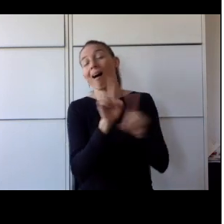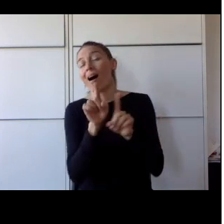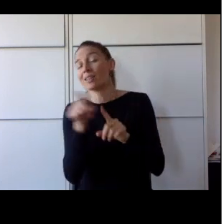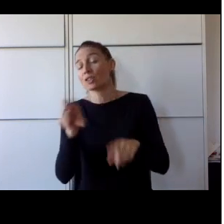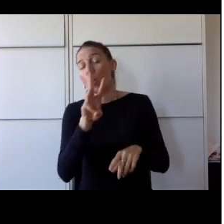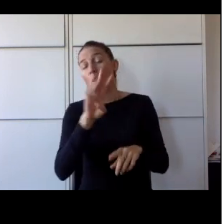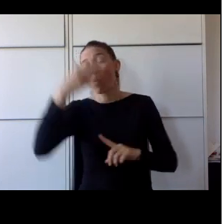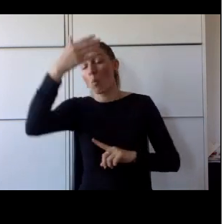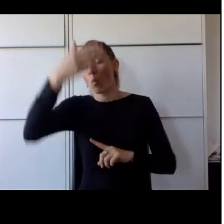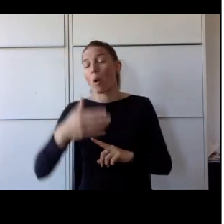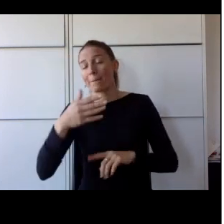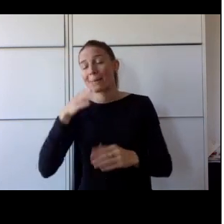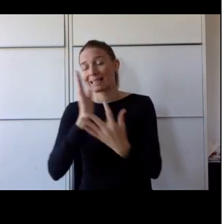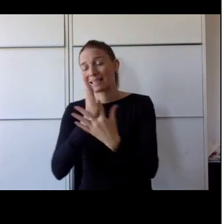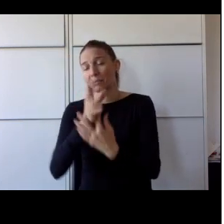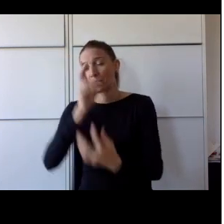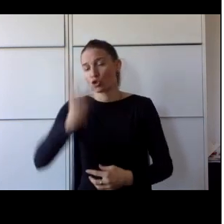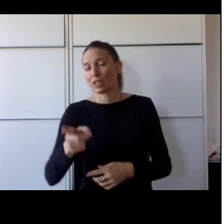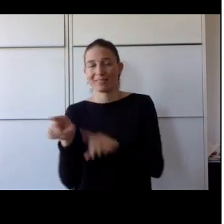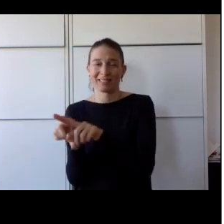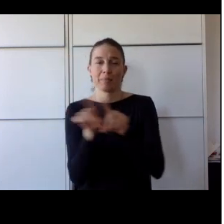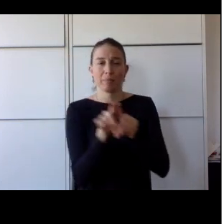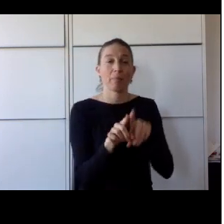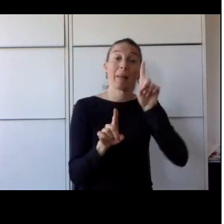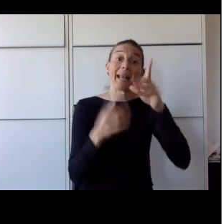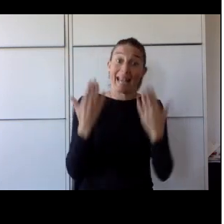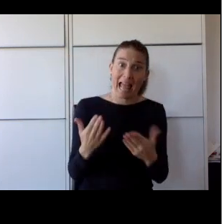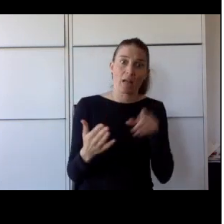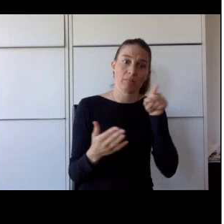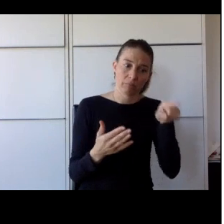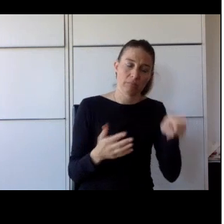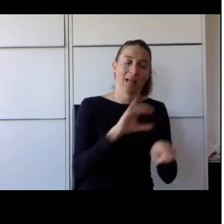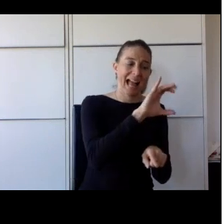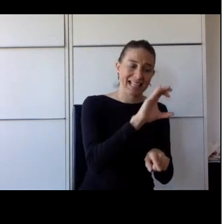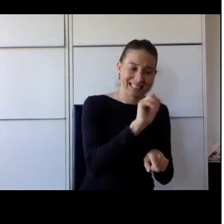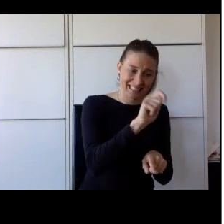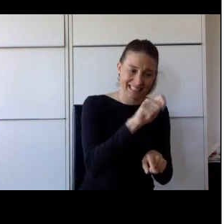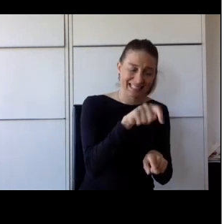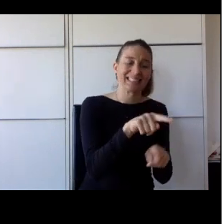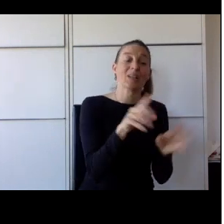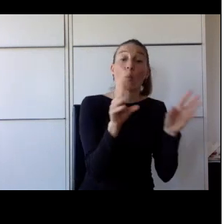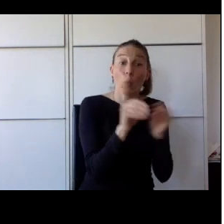But here we're talking about ICT with communication purposes.